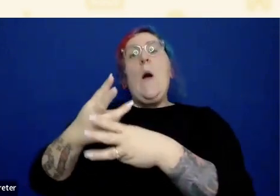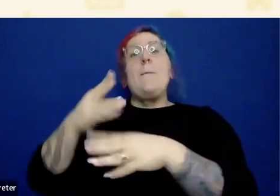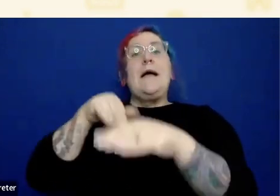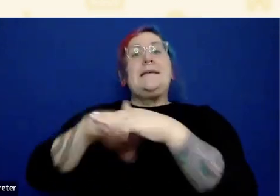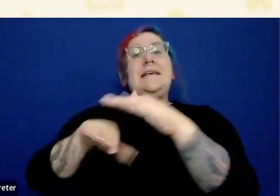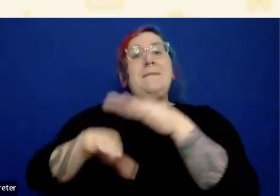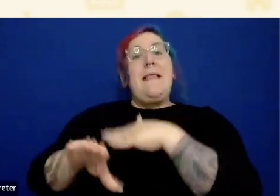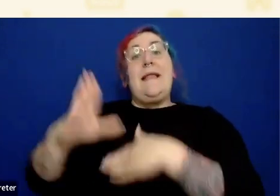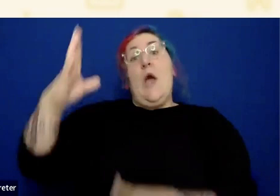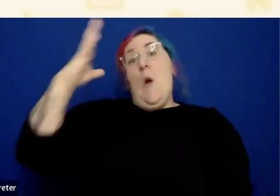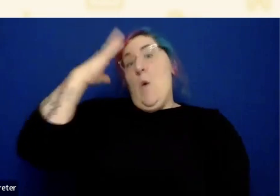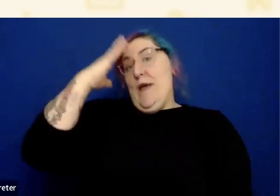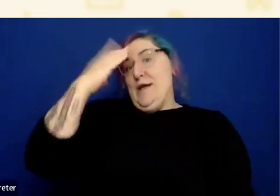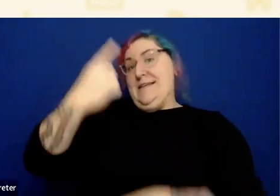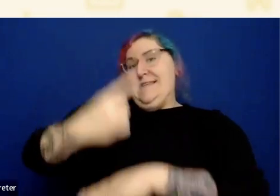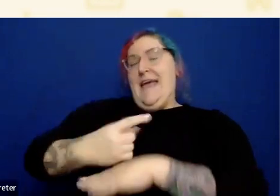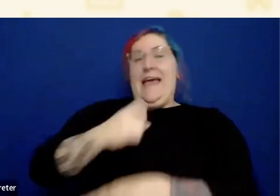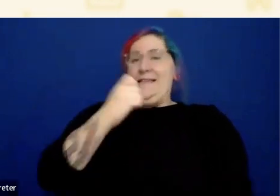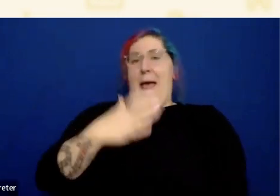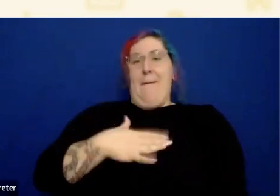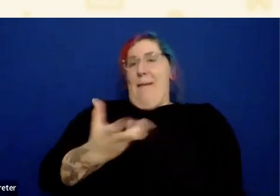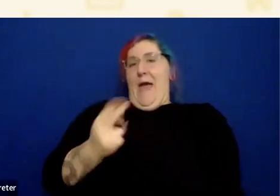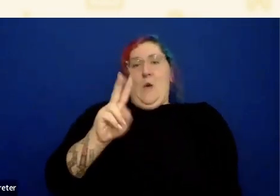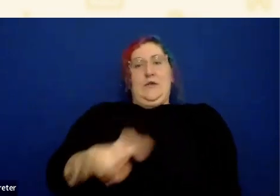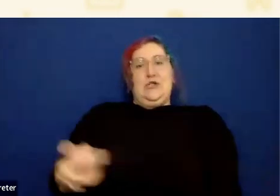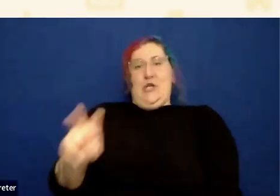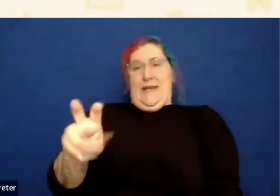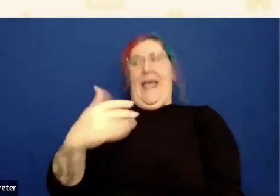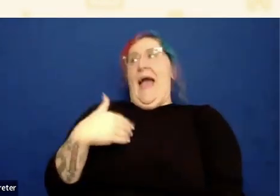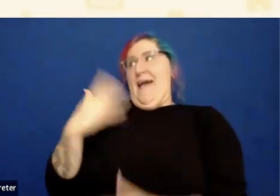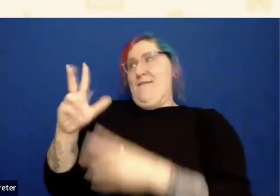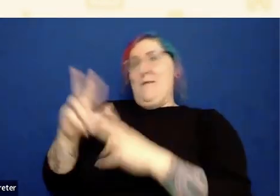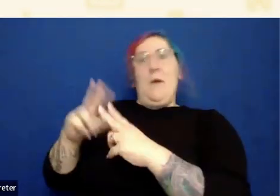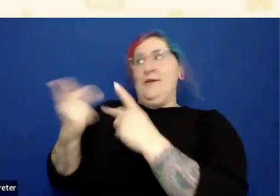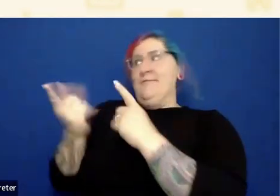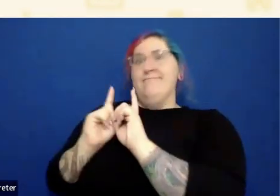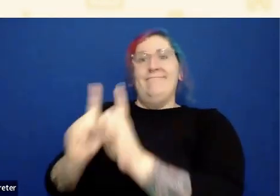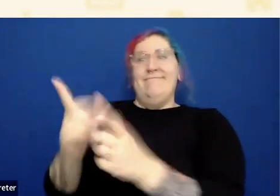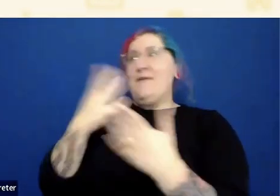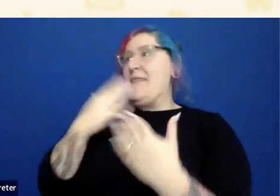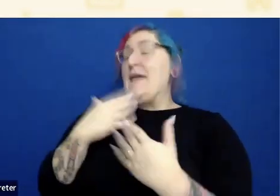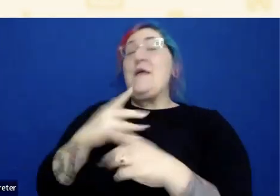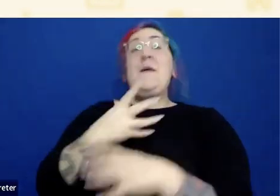But I am so, so happy to be here with you, and thanks for the invitation. Thanks so much.